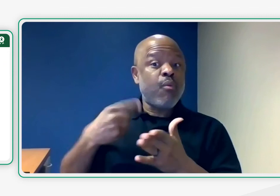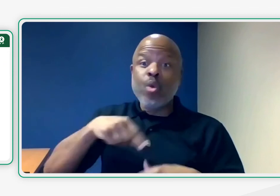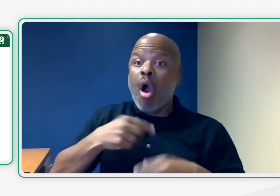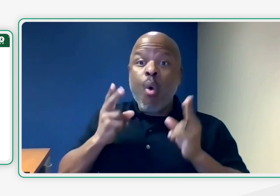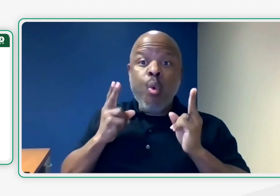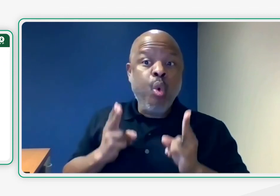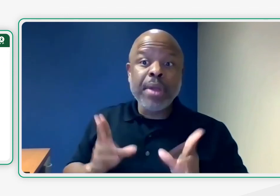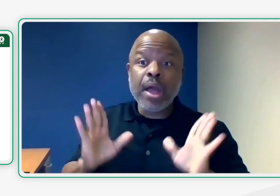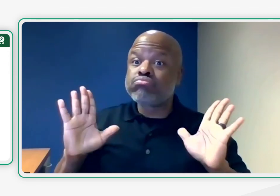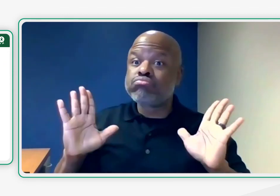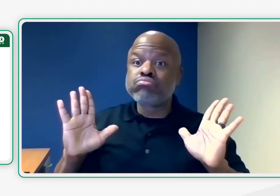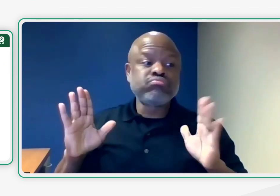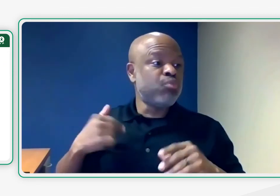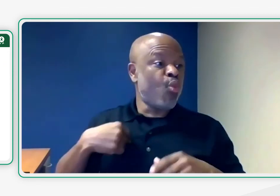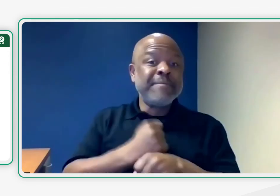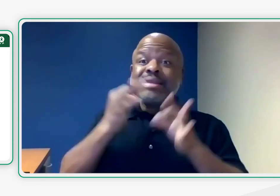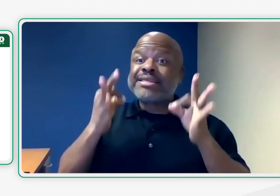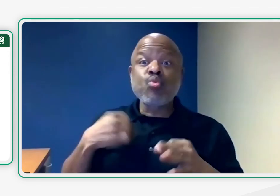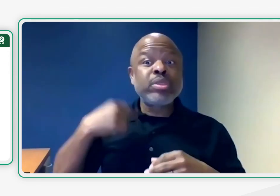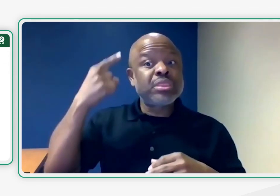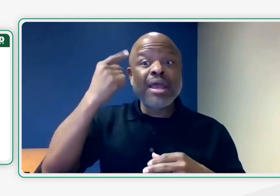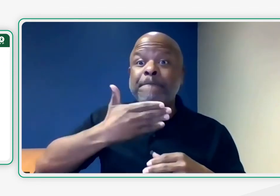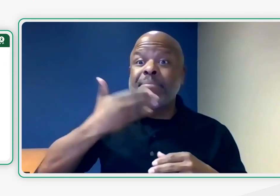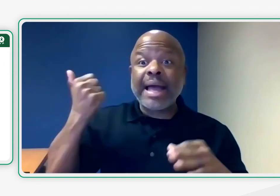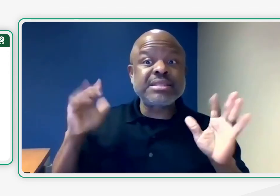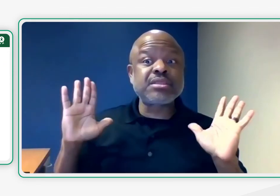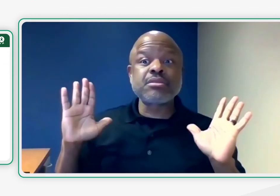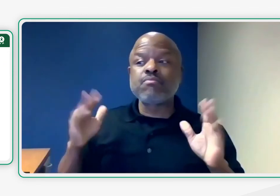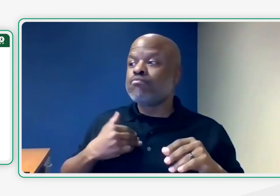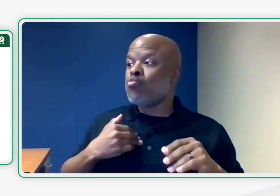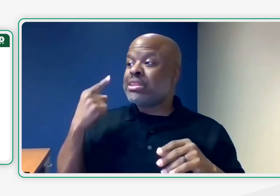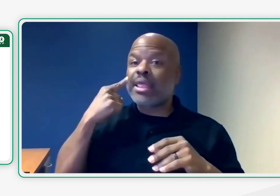So that's an example of us not thinking. And, of course, again we're human. I want to emphasize